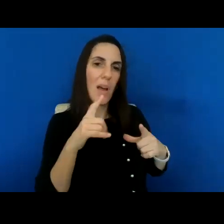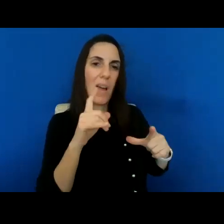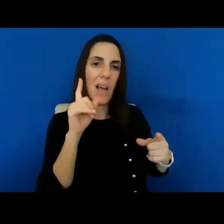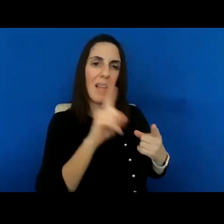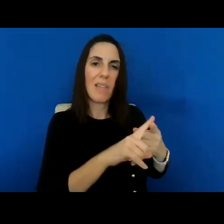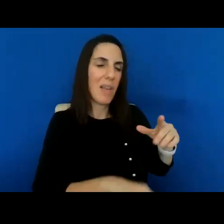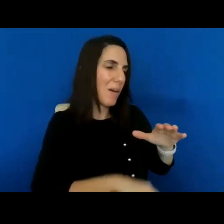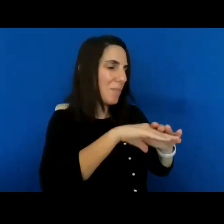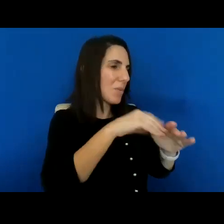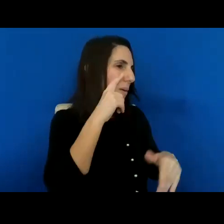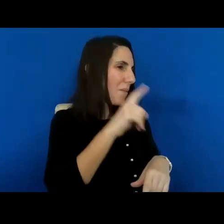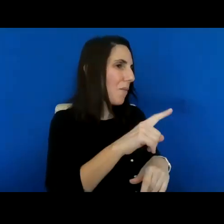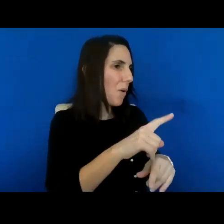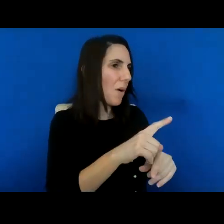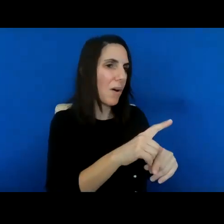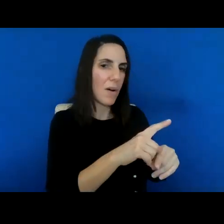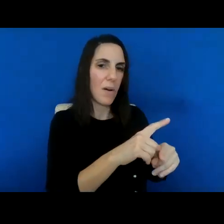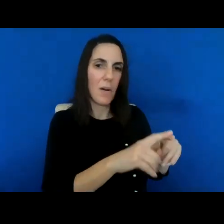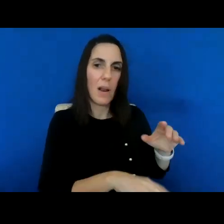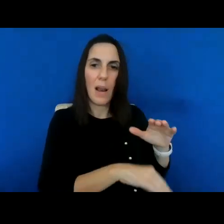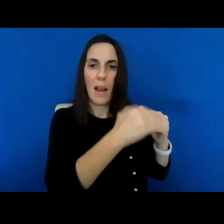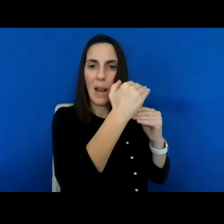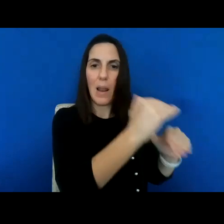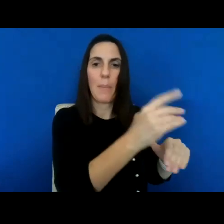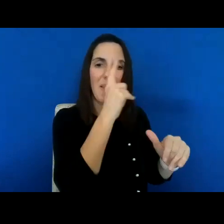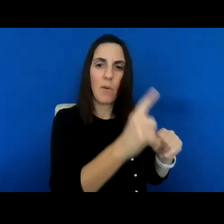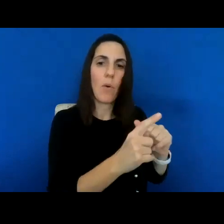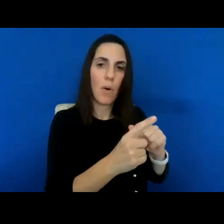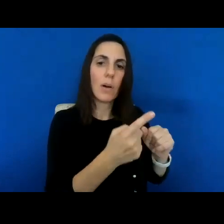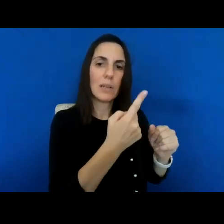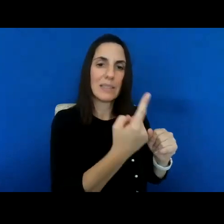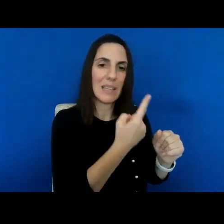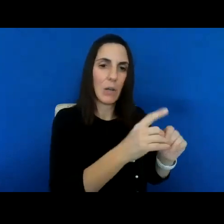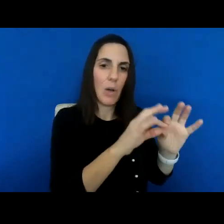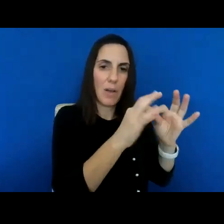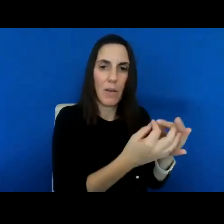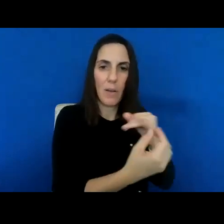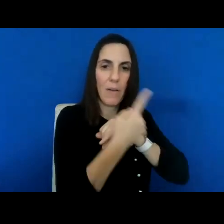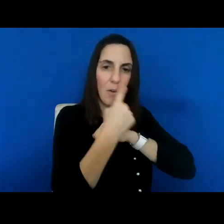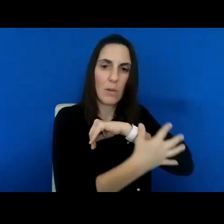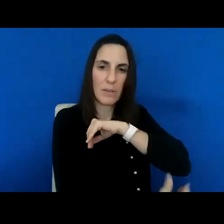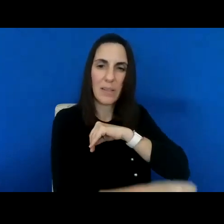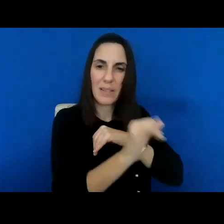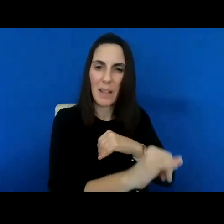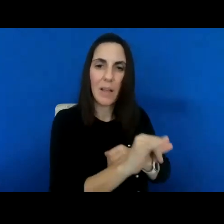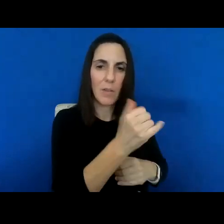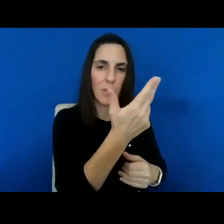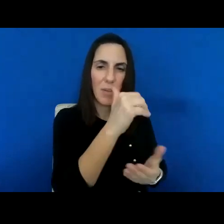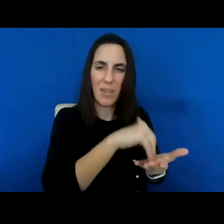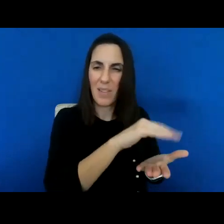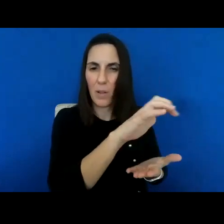limit of a single whole household income, which is 13,500 or lesser their income, whatever